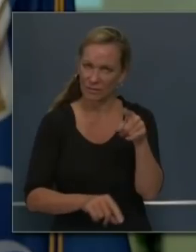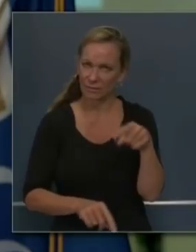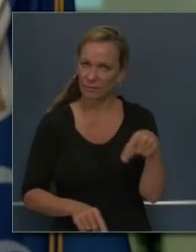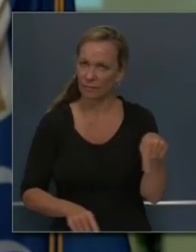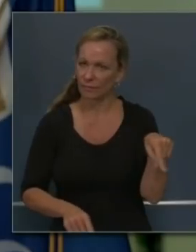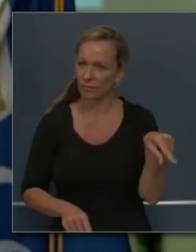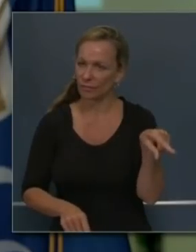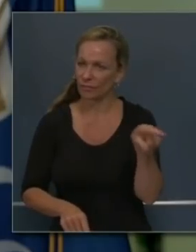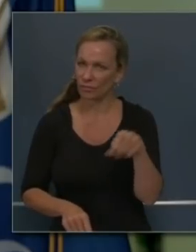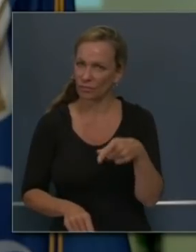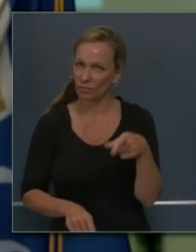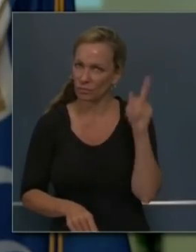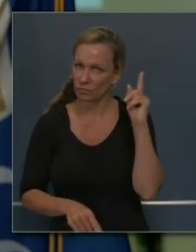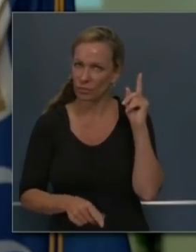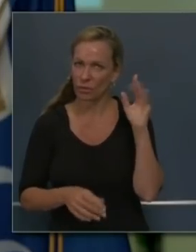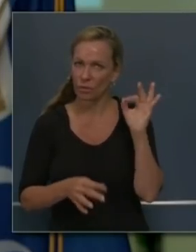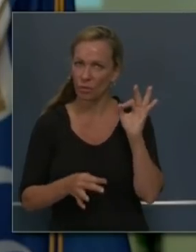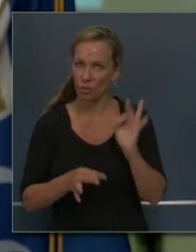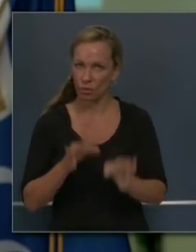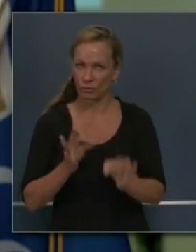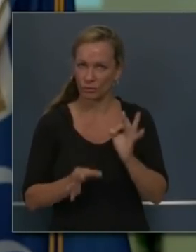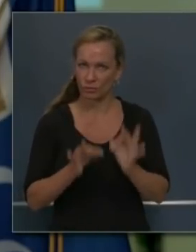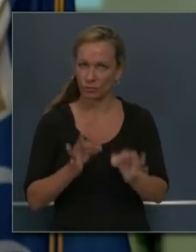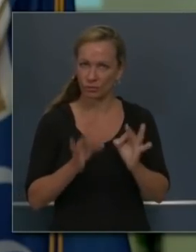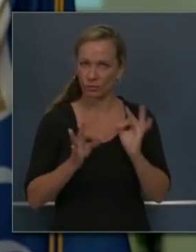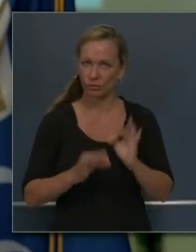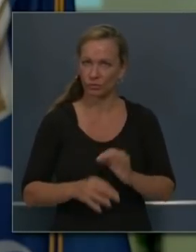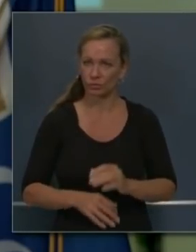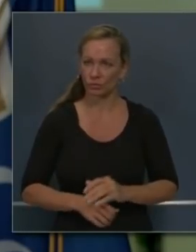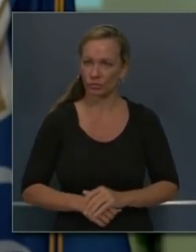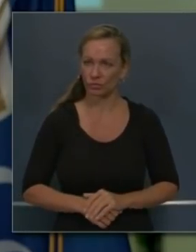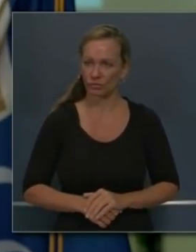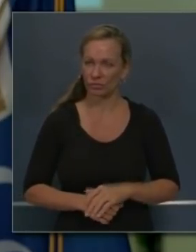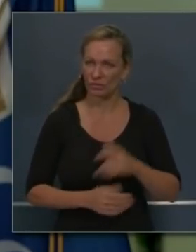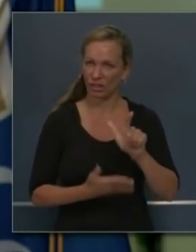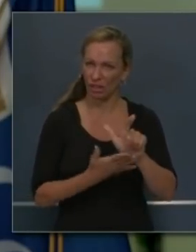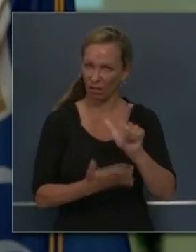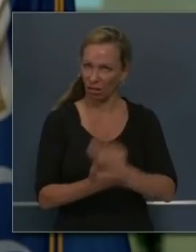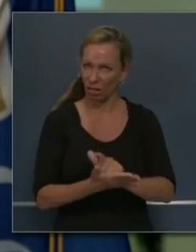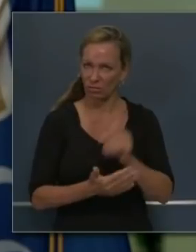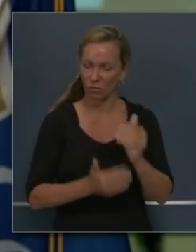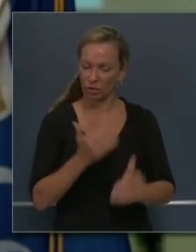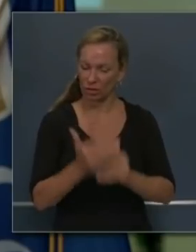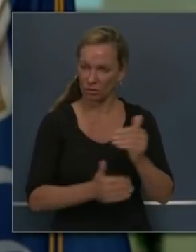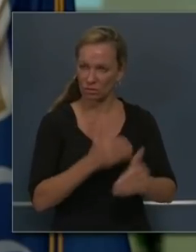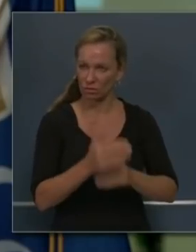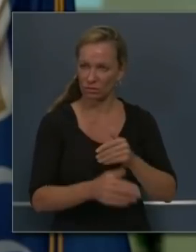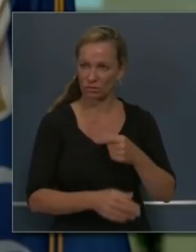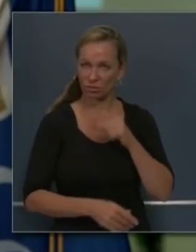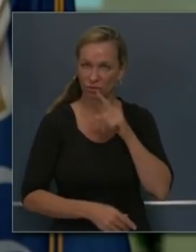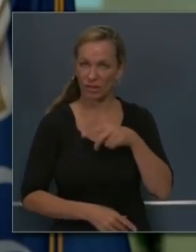PROPERTIES, THAT IS REPUGNANT AND I JUST WANT TO THANK THE DEPUTY SHERIFFS AND LOCAL LAW ENFORCEMENT FOR THE OUTSTANDING JOB TO HOLD THESE INDIVIDUALS TO ACCOUNT AND THEY WILL BE